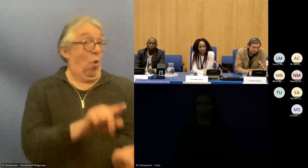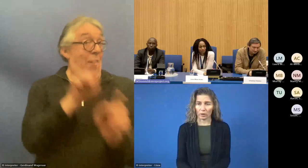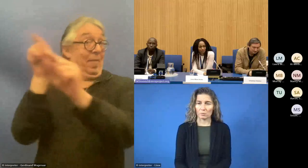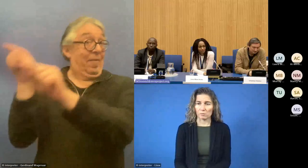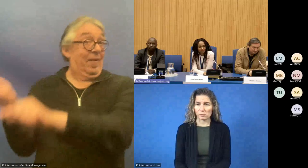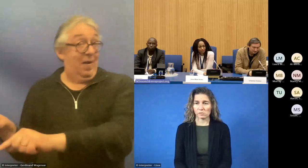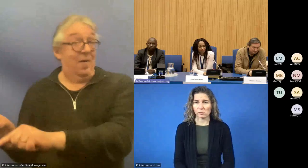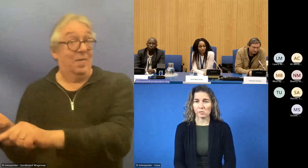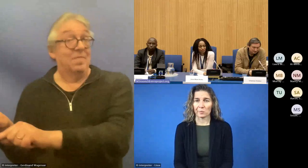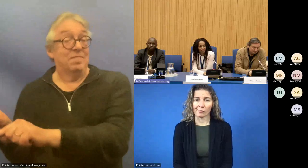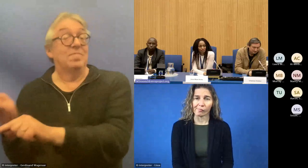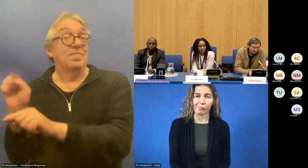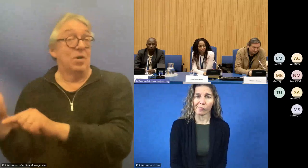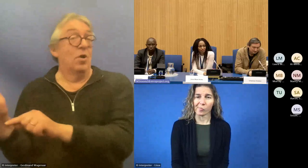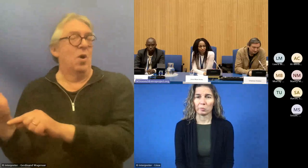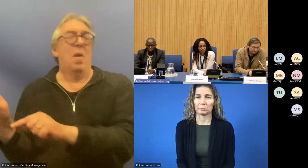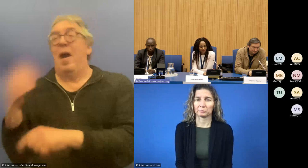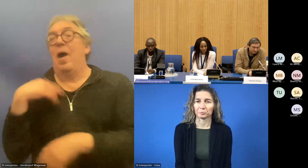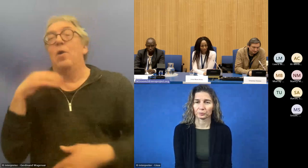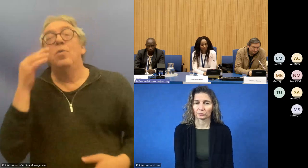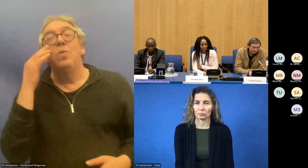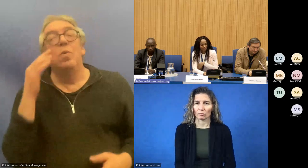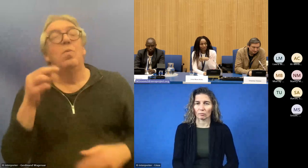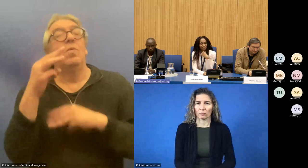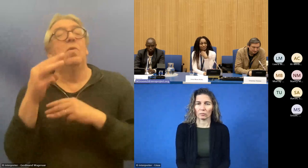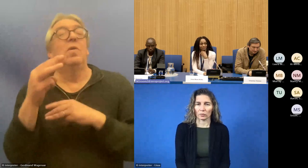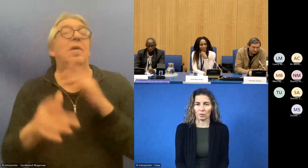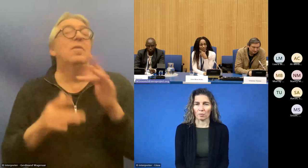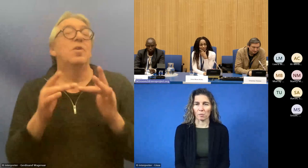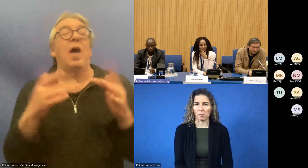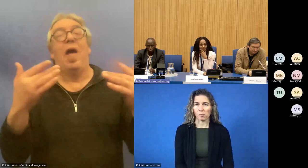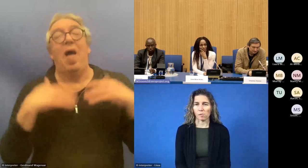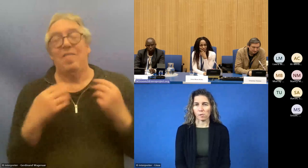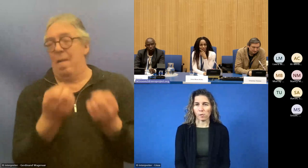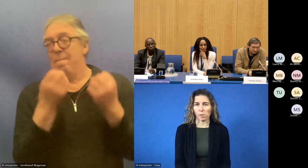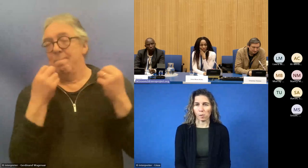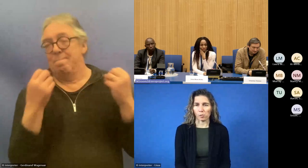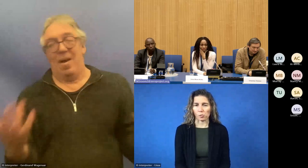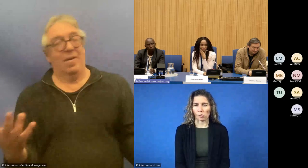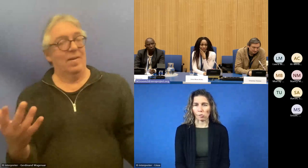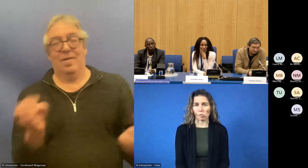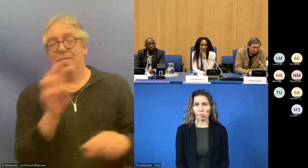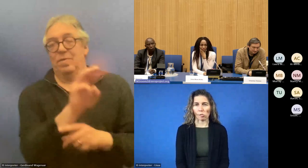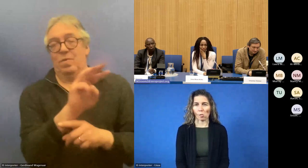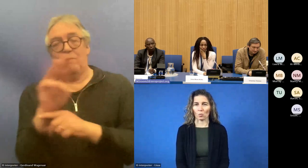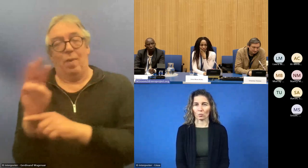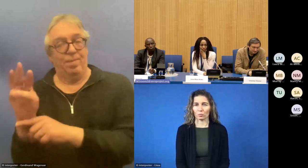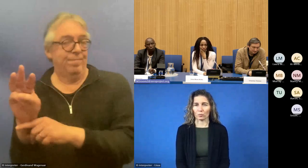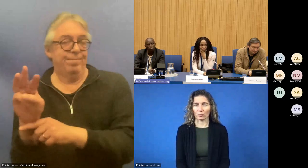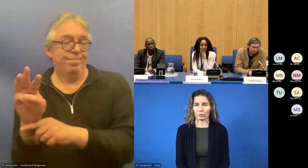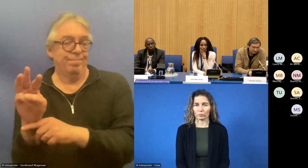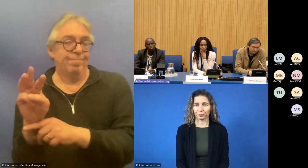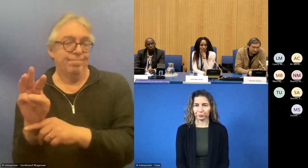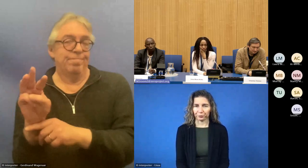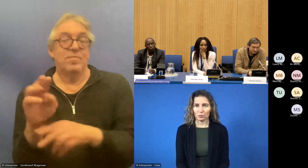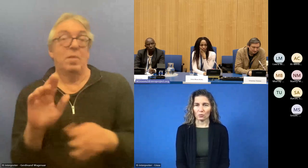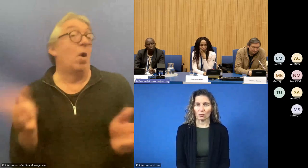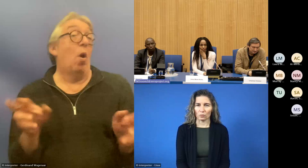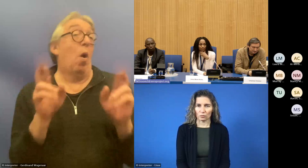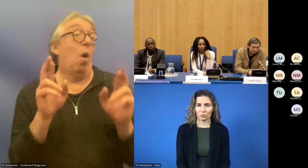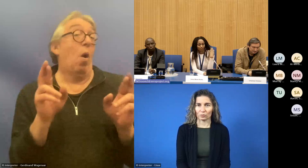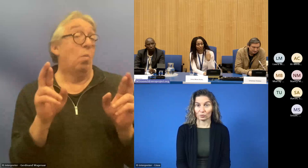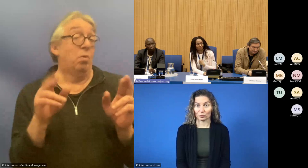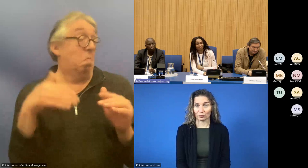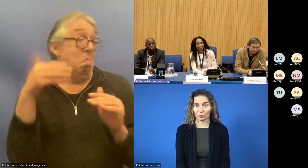know there are several platforms, but I hope that will lead to greater access to some materials.